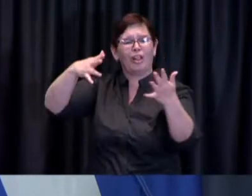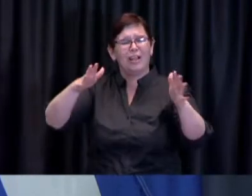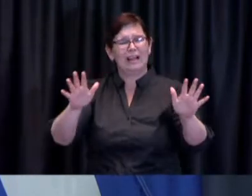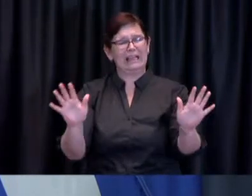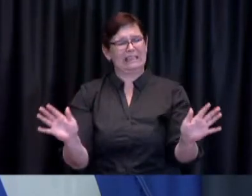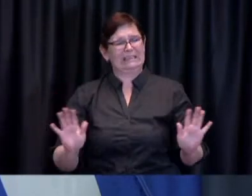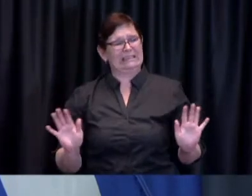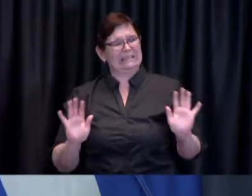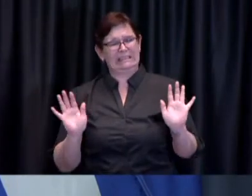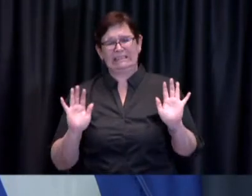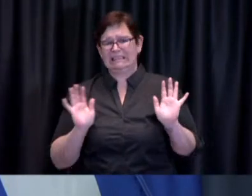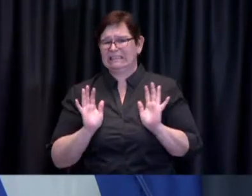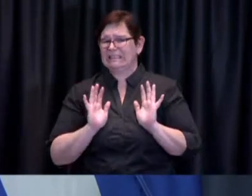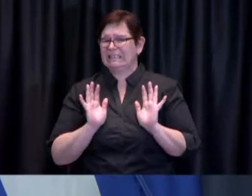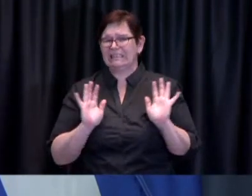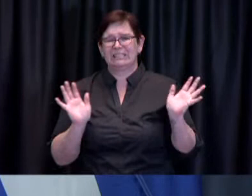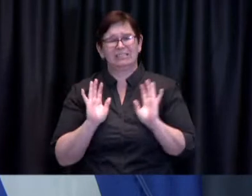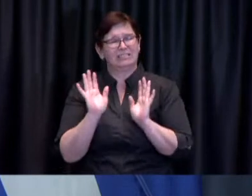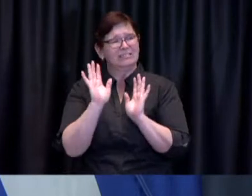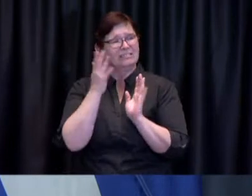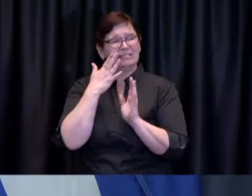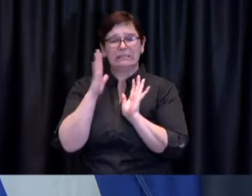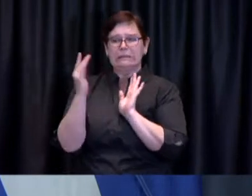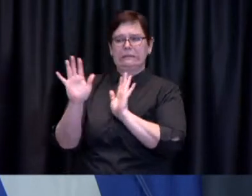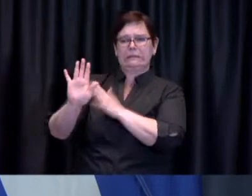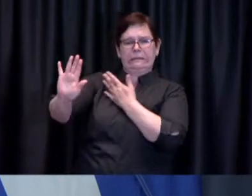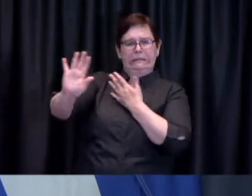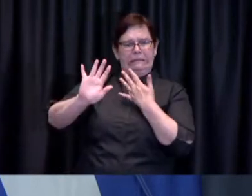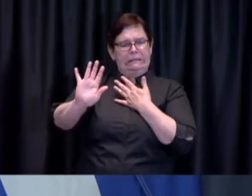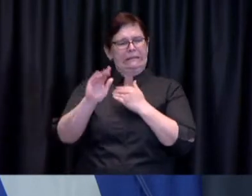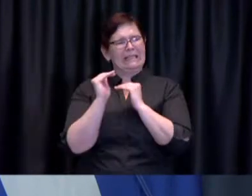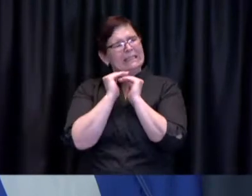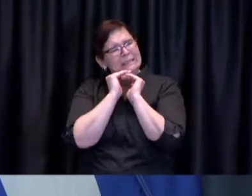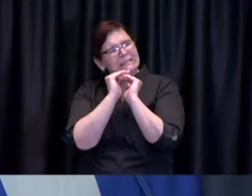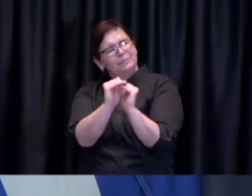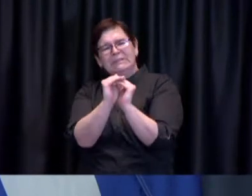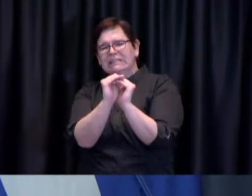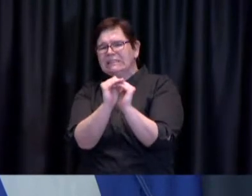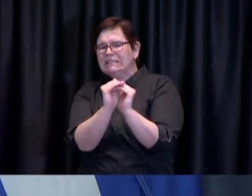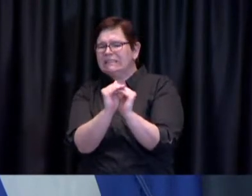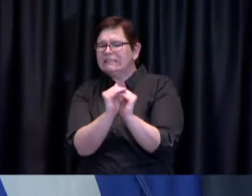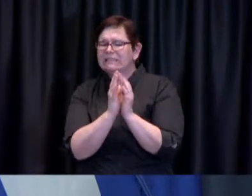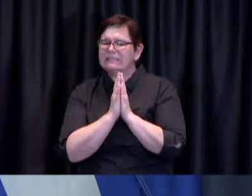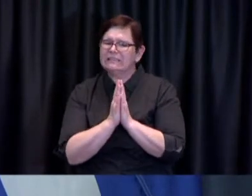can be limited to what's essential uh and then the more we're able to do that the more that